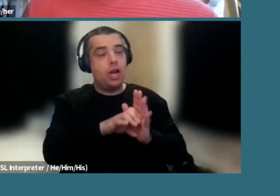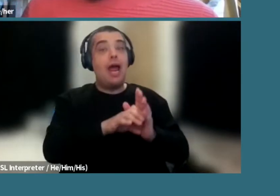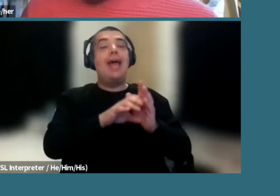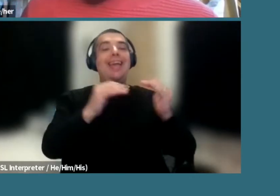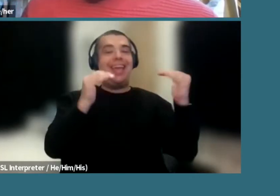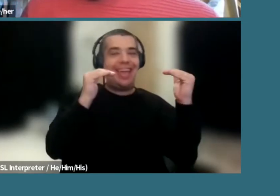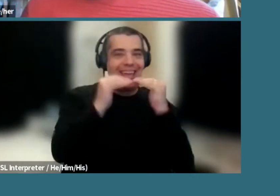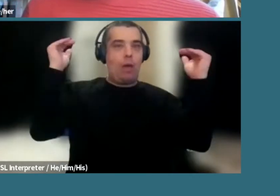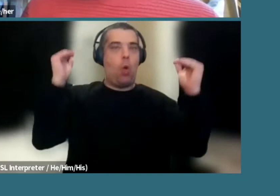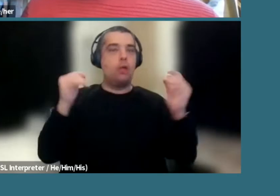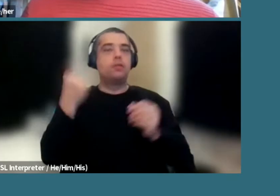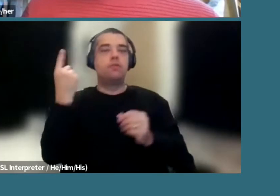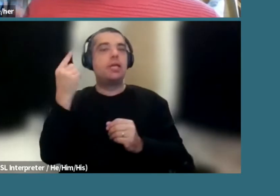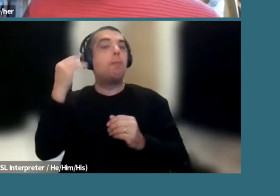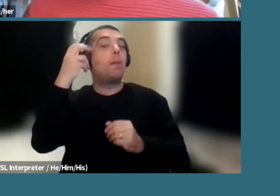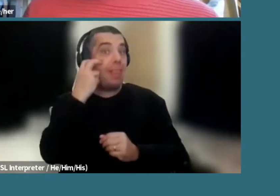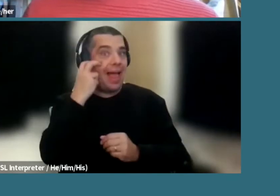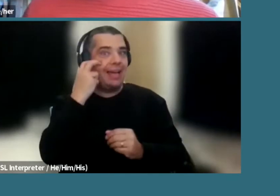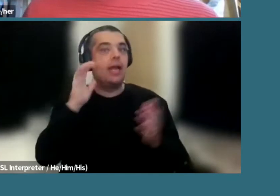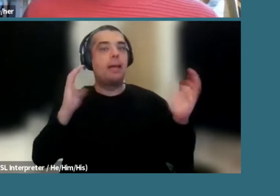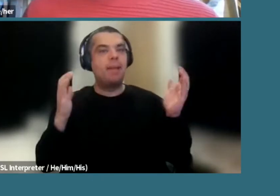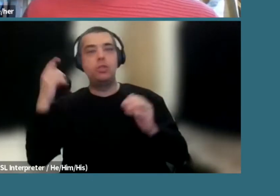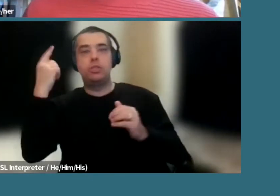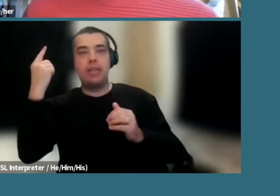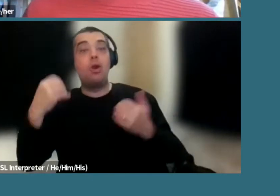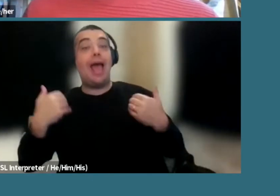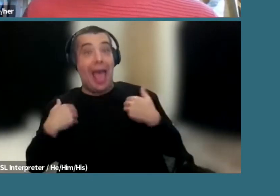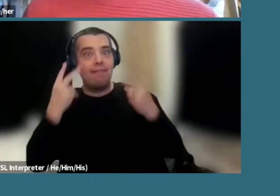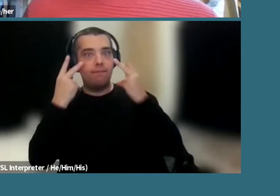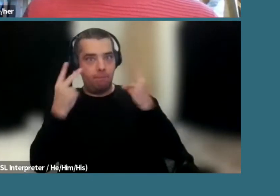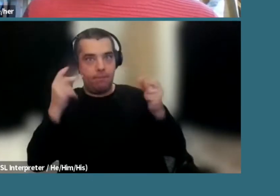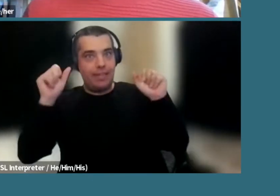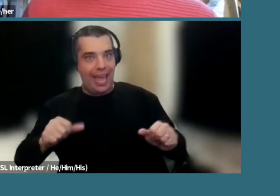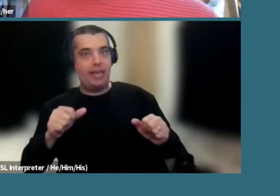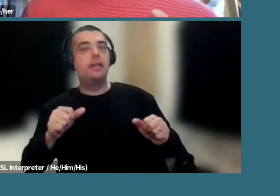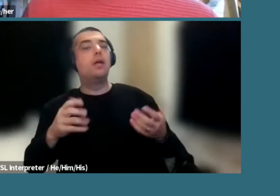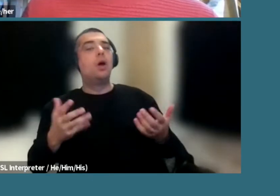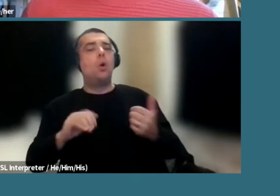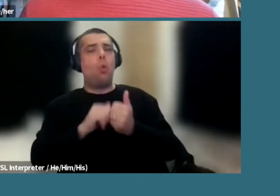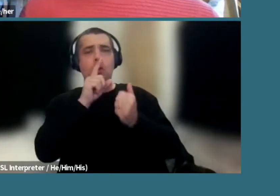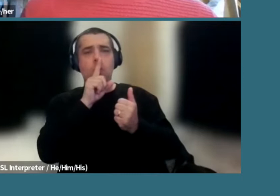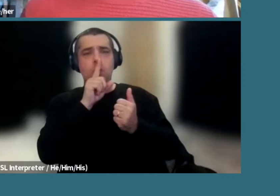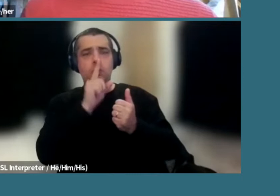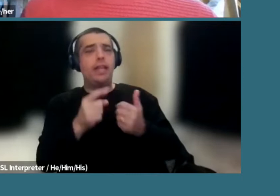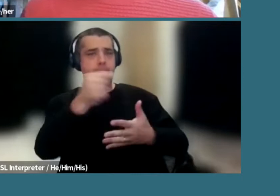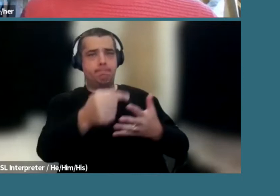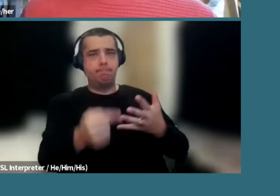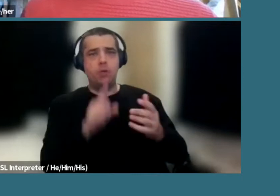for a blind person as much as for somebody who is sighted looking at this photo? What is the key thing that